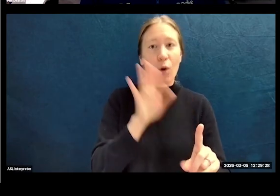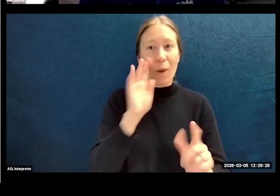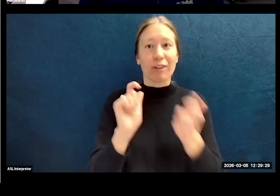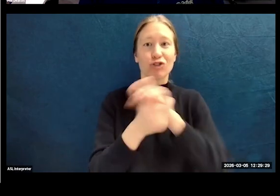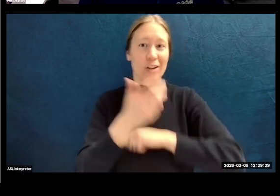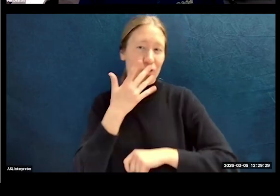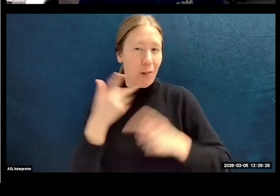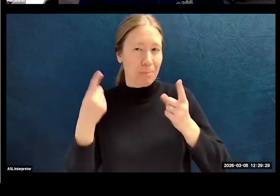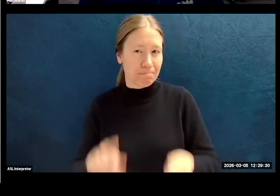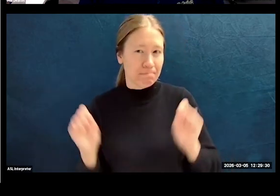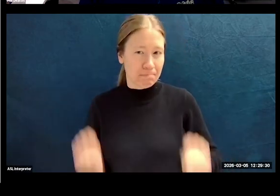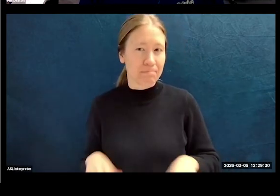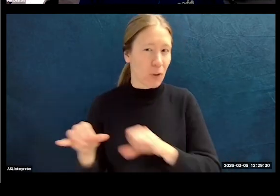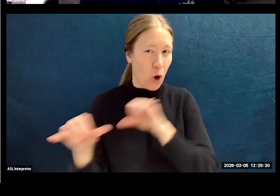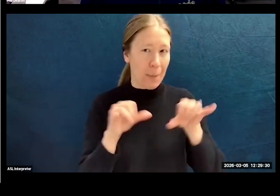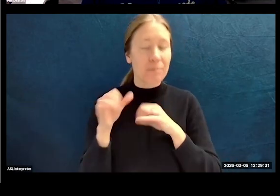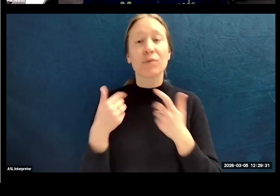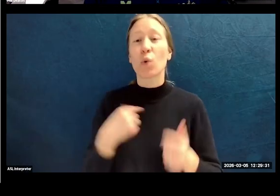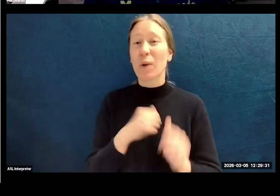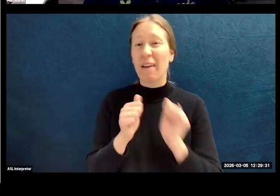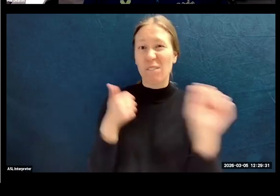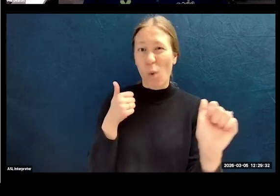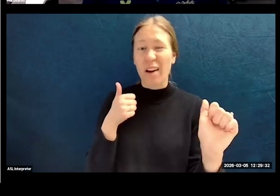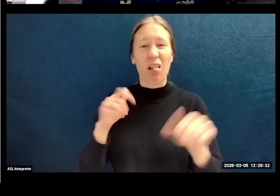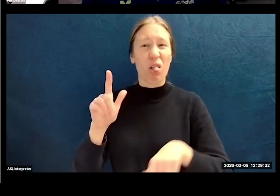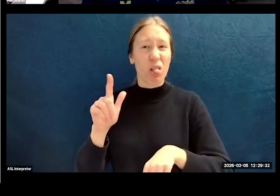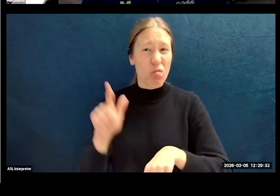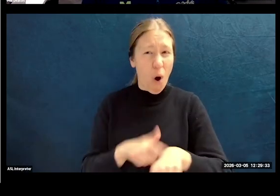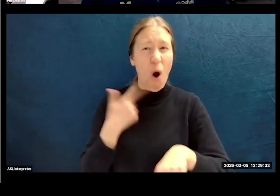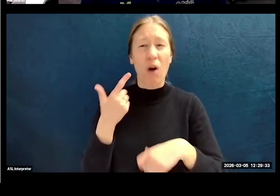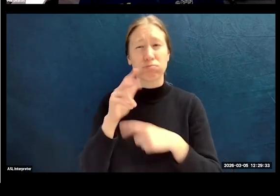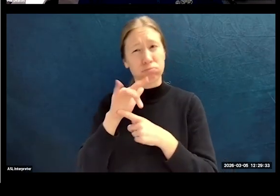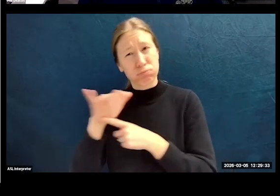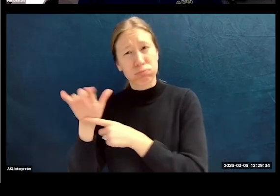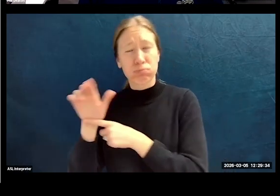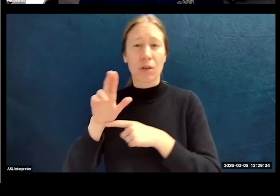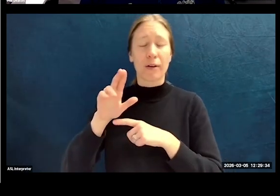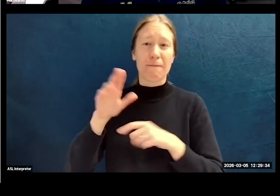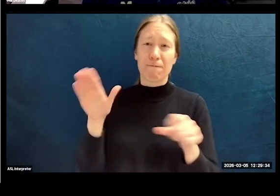We also recommend avoiding just long URLs where it's reading off, for example,